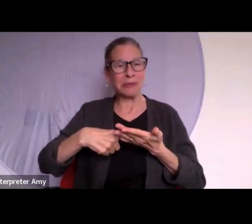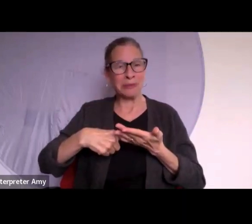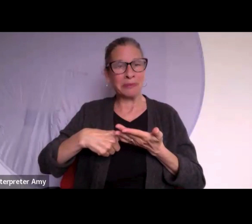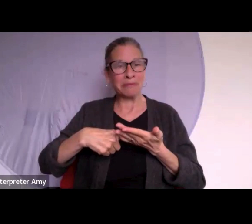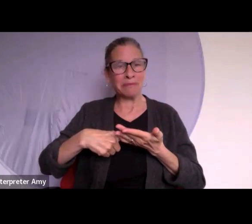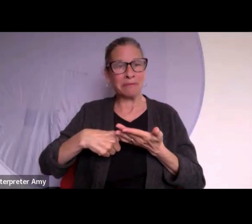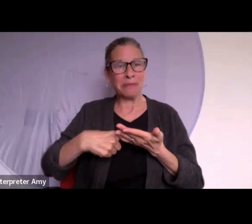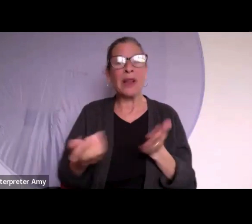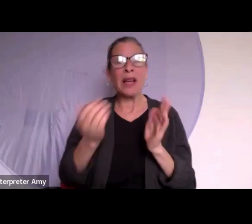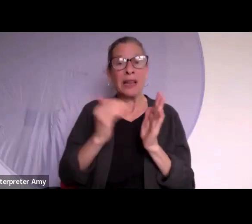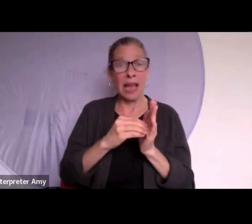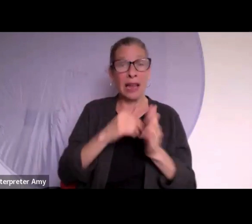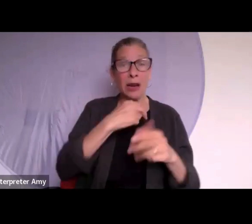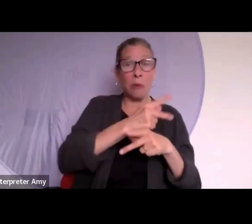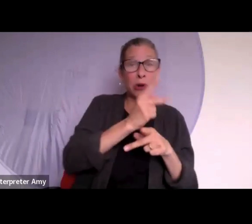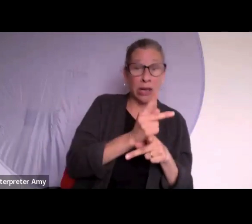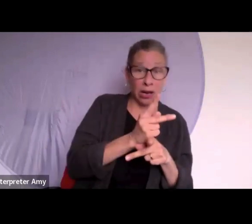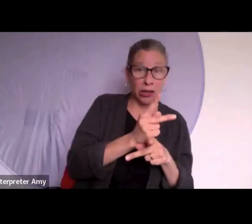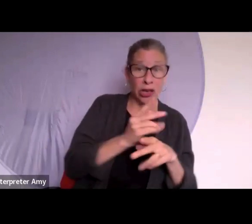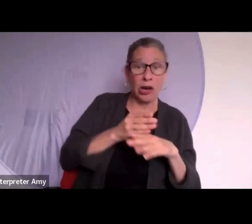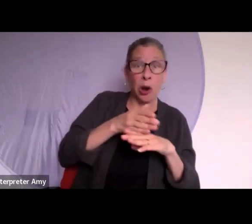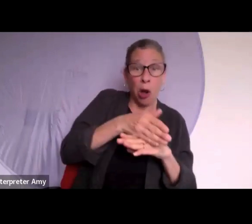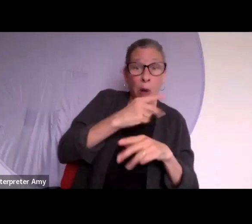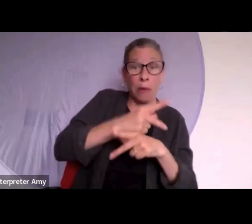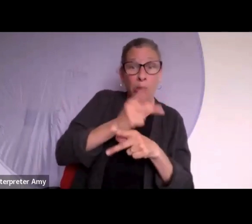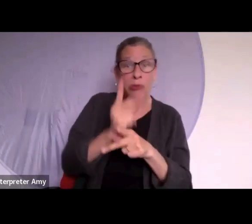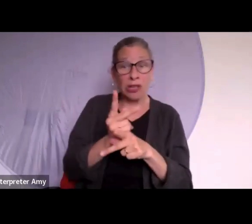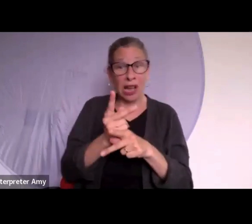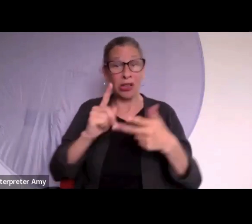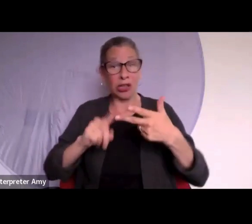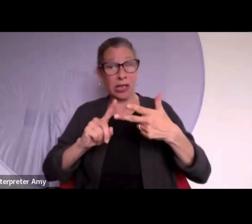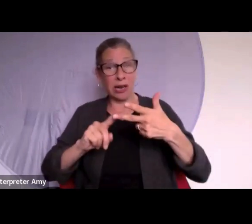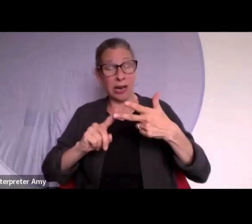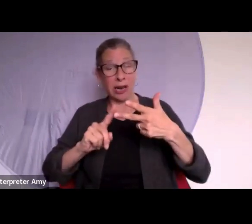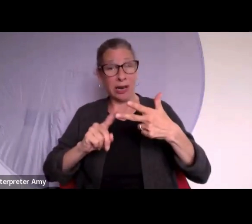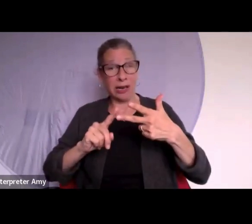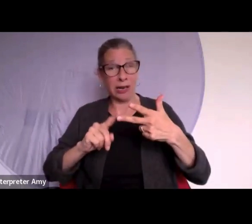into both production, post production and diversity and